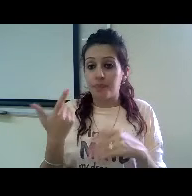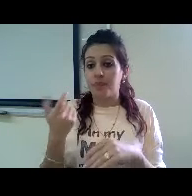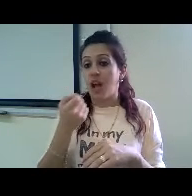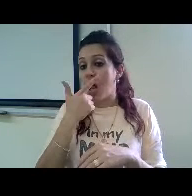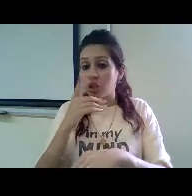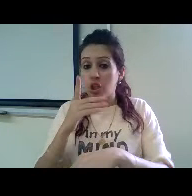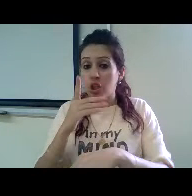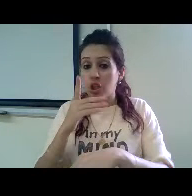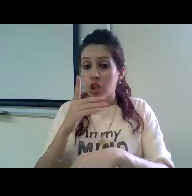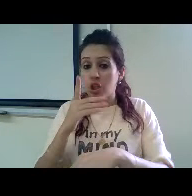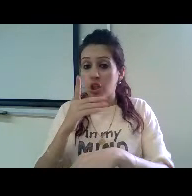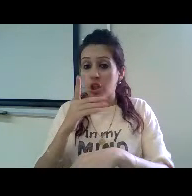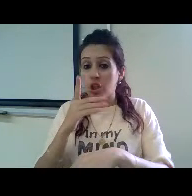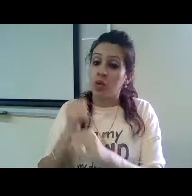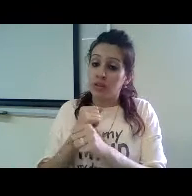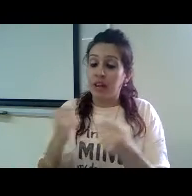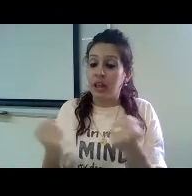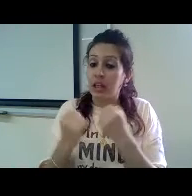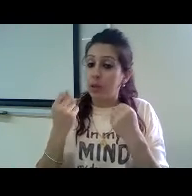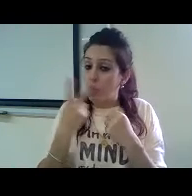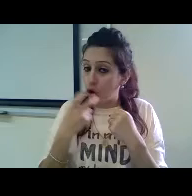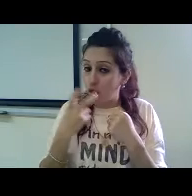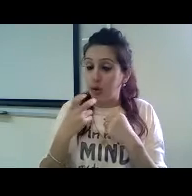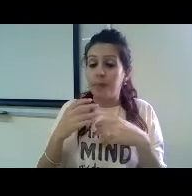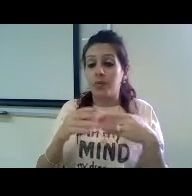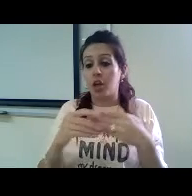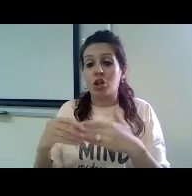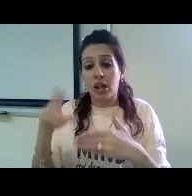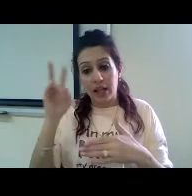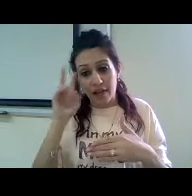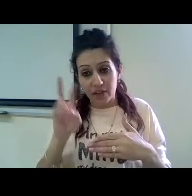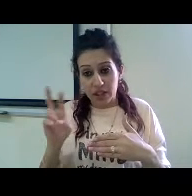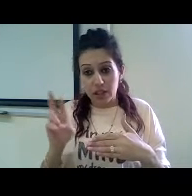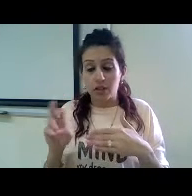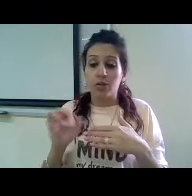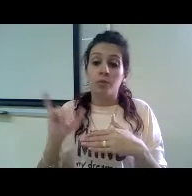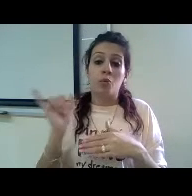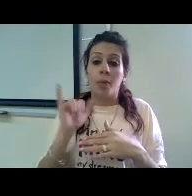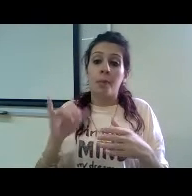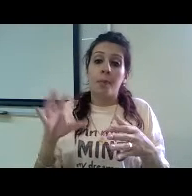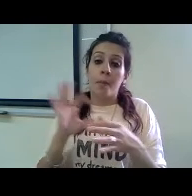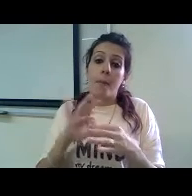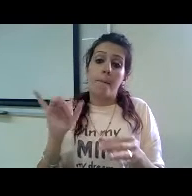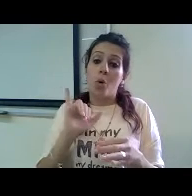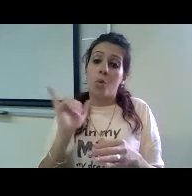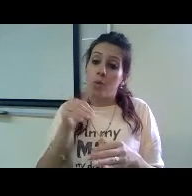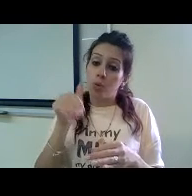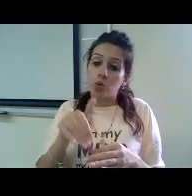speech therapy and psychological counseling, as a prerequisite to quality education of the latter.